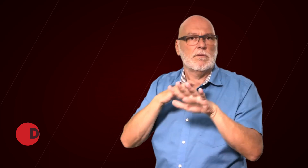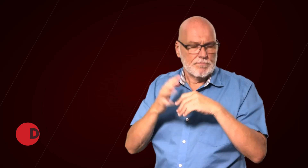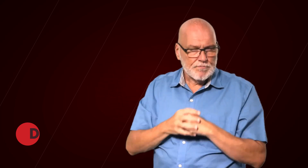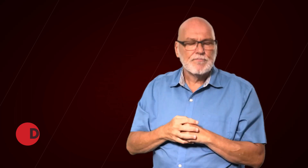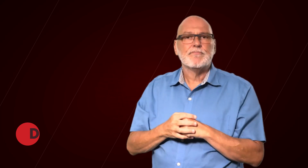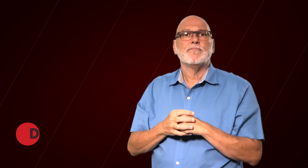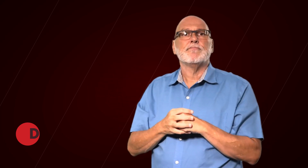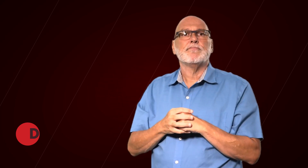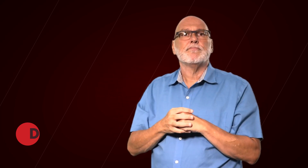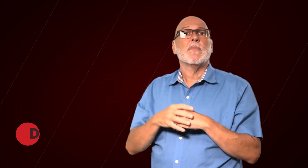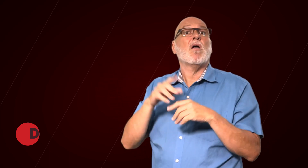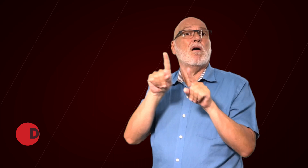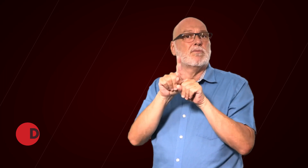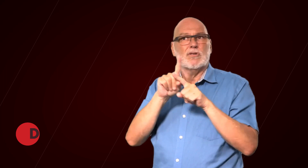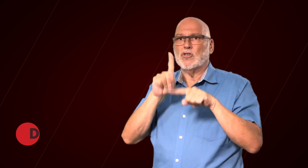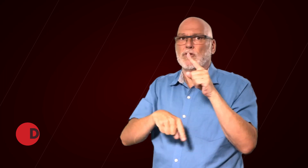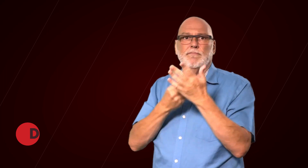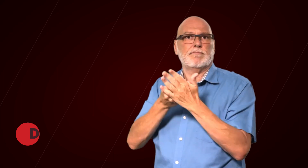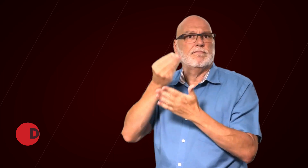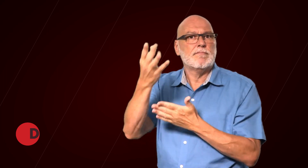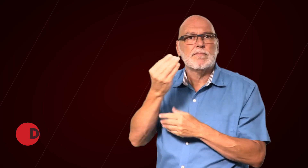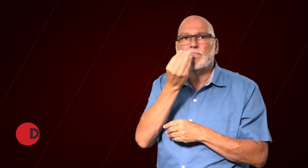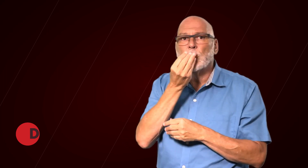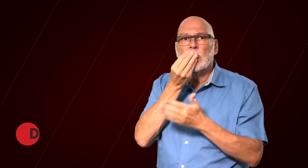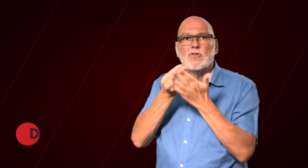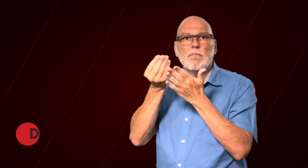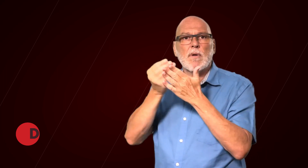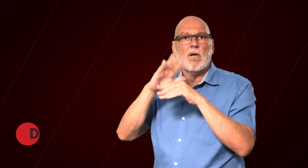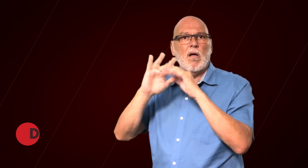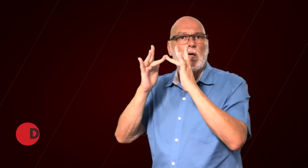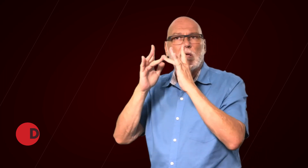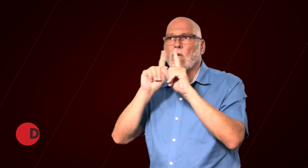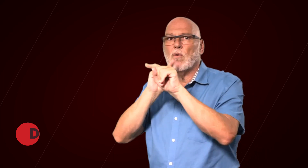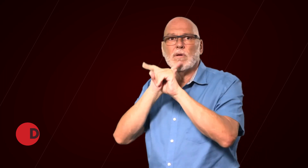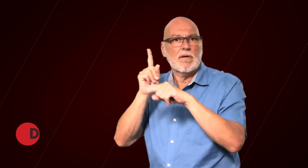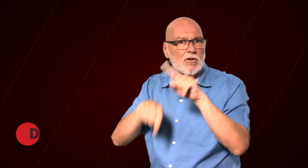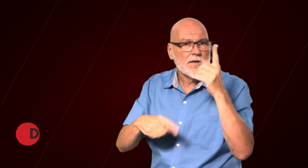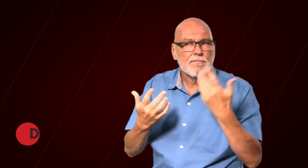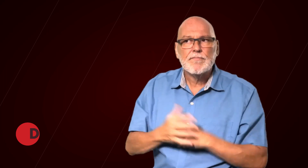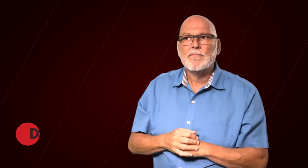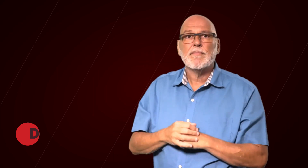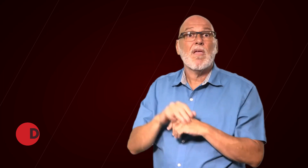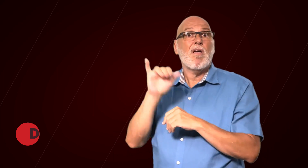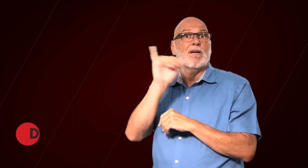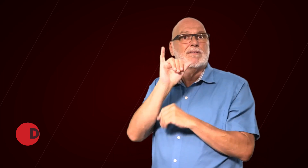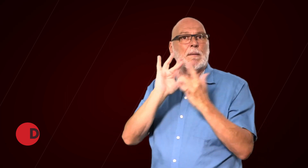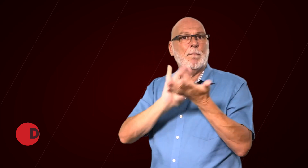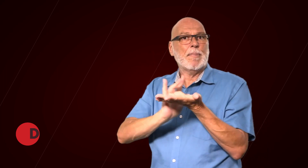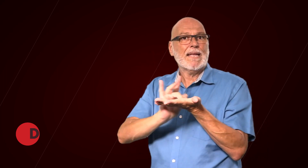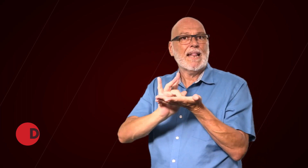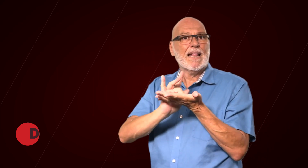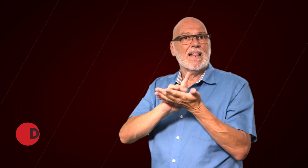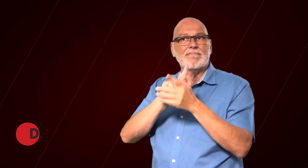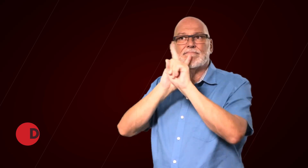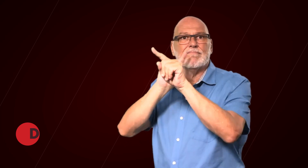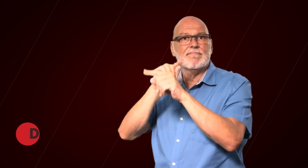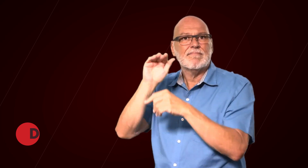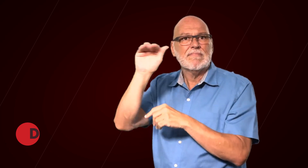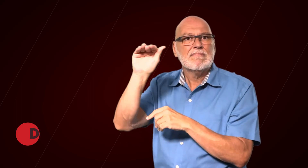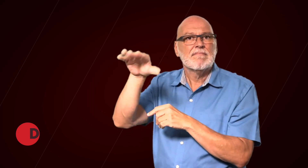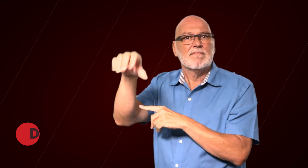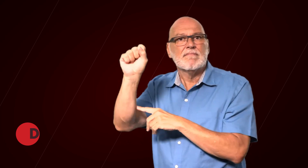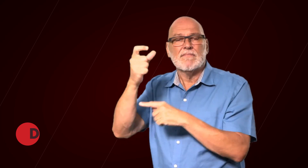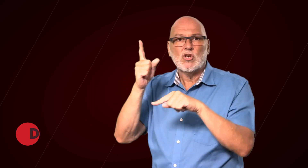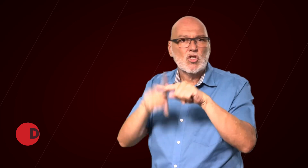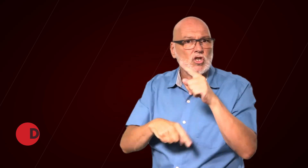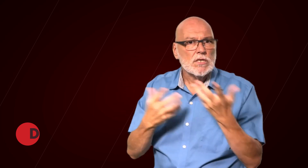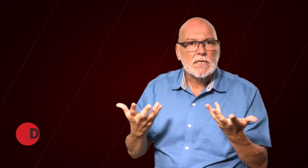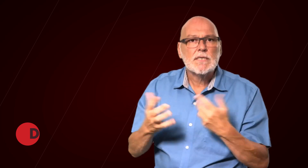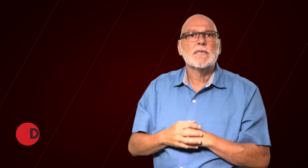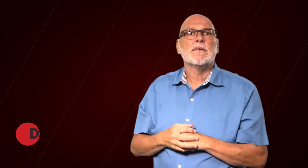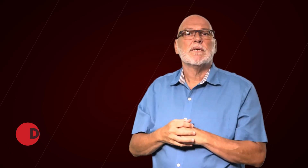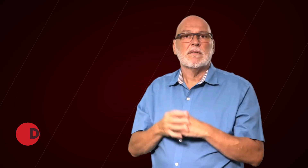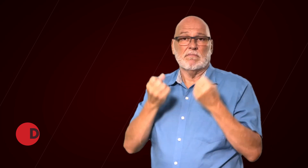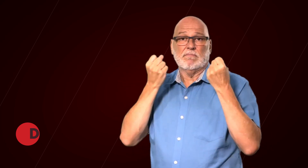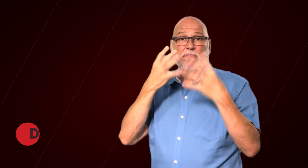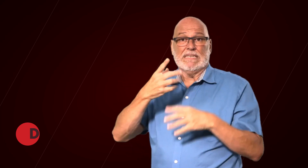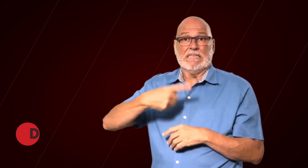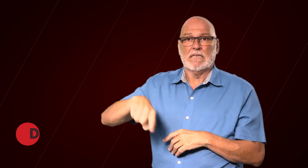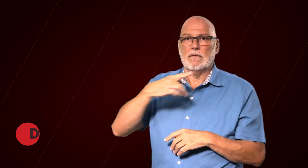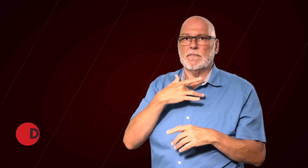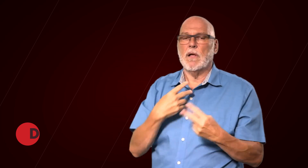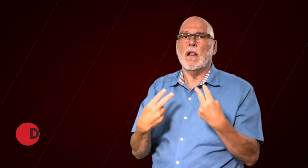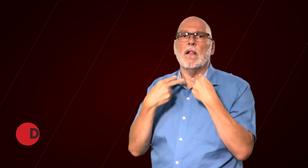to buy groceries, even medication, as there was a Deaf person who was stuck